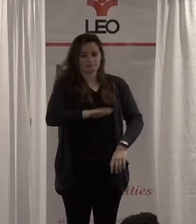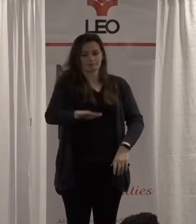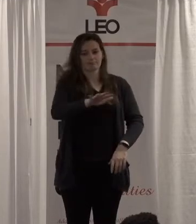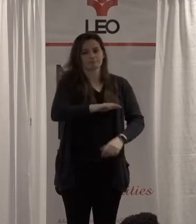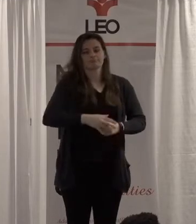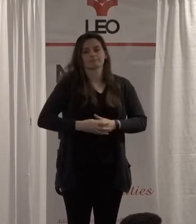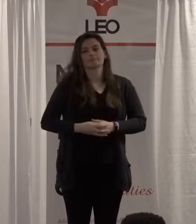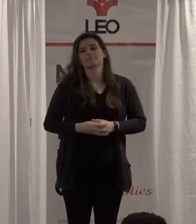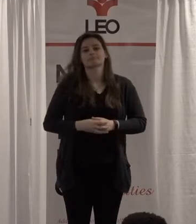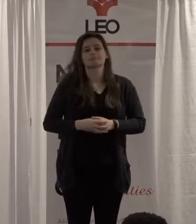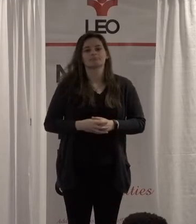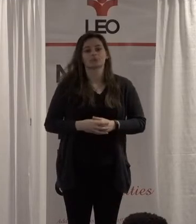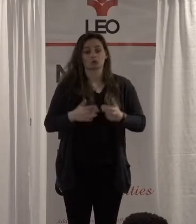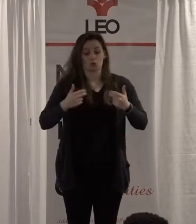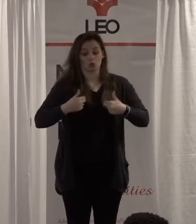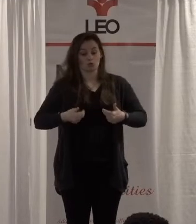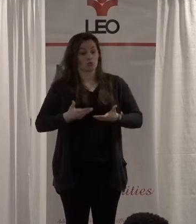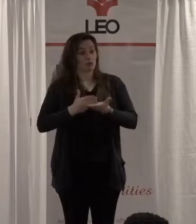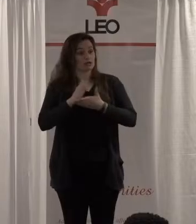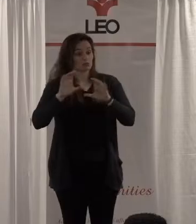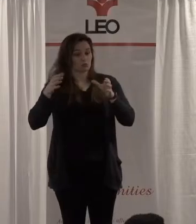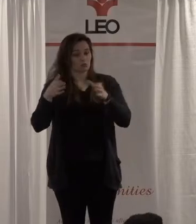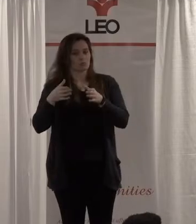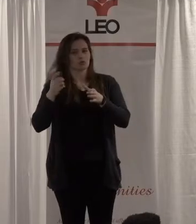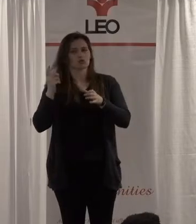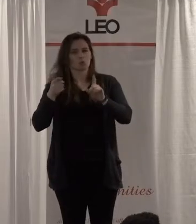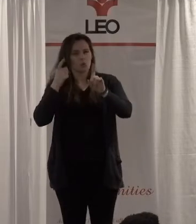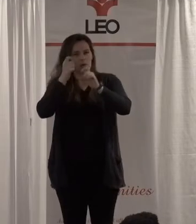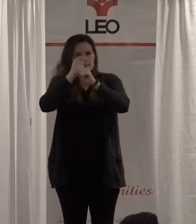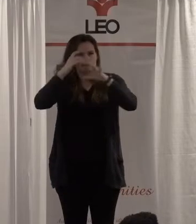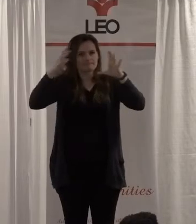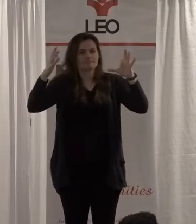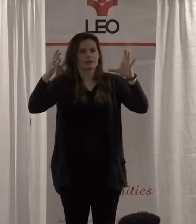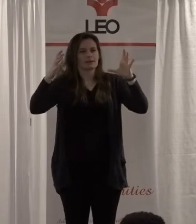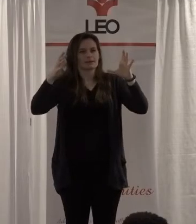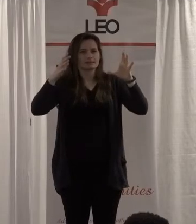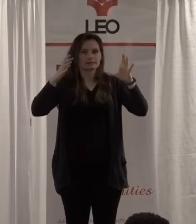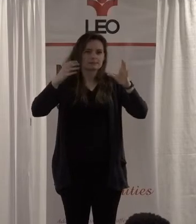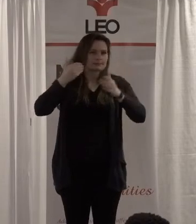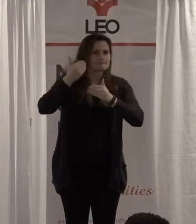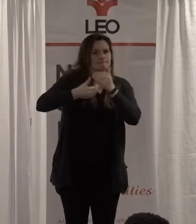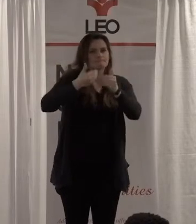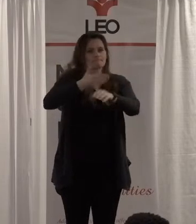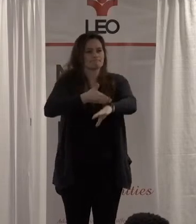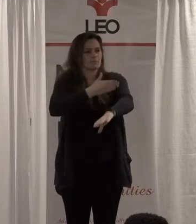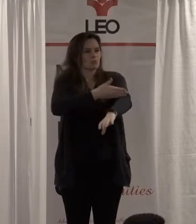WE ENVISION A PATH FORWARD WHERE EDUCATION IS NOT JUST A MEANS OF ACQUIRING KNOWLEDGE